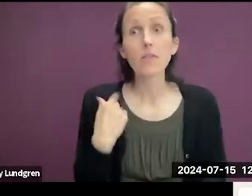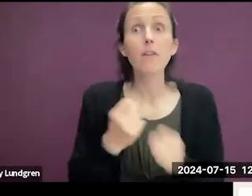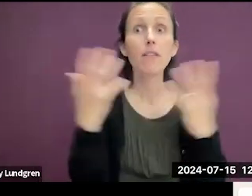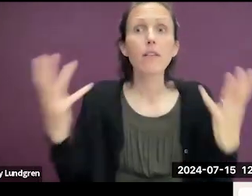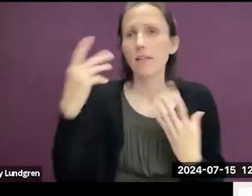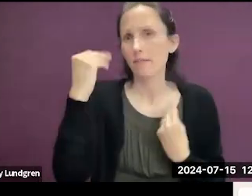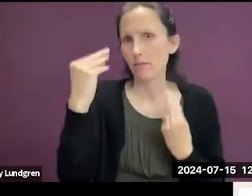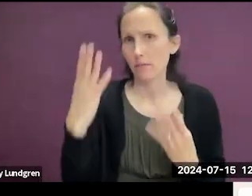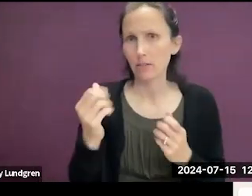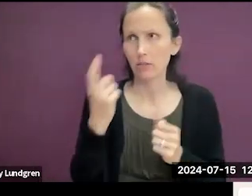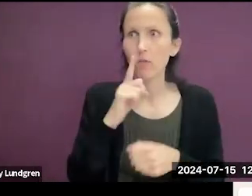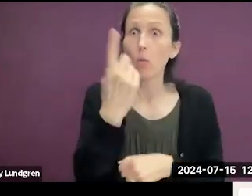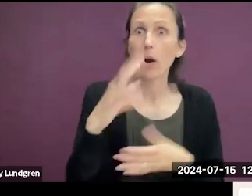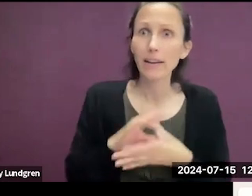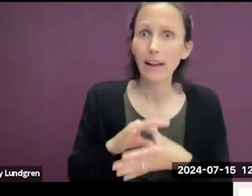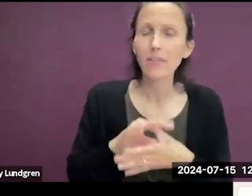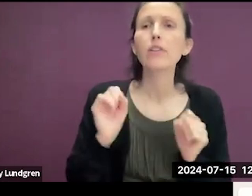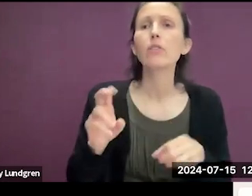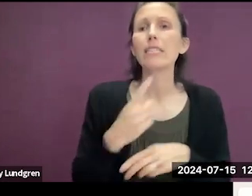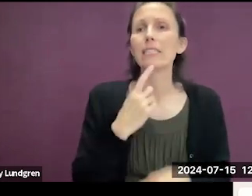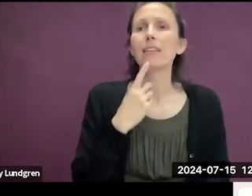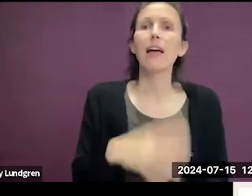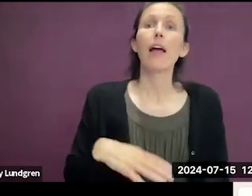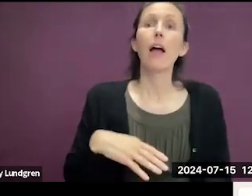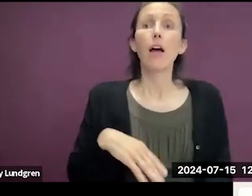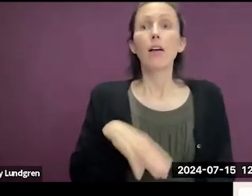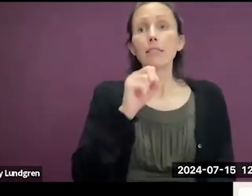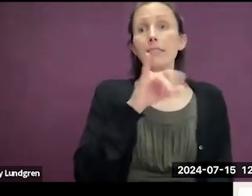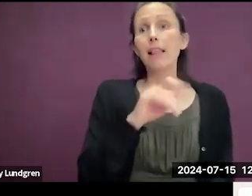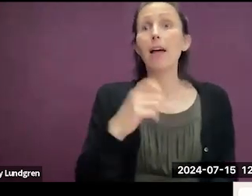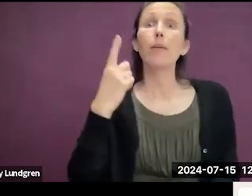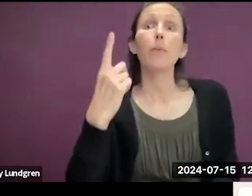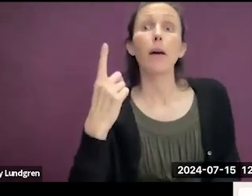you'll use one of two and two of two, or you can just say continued,